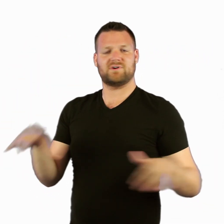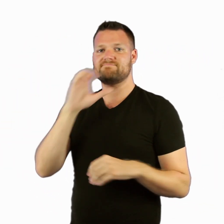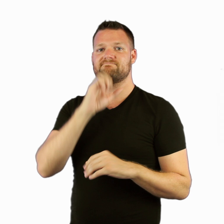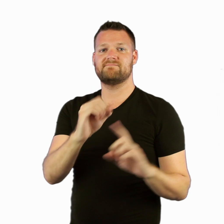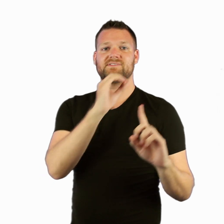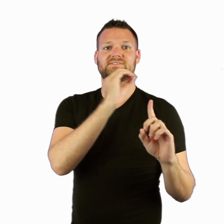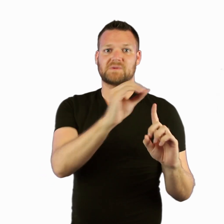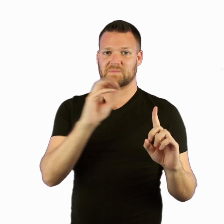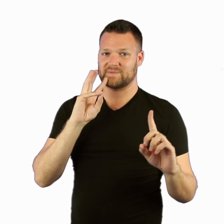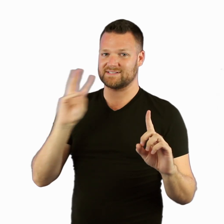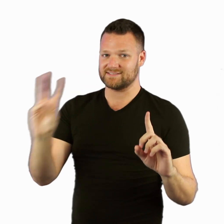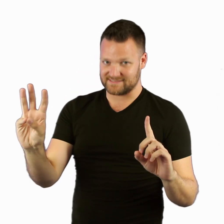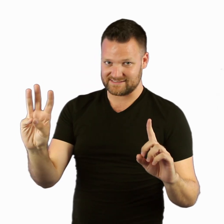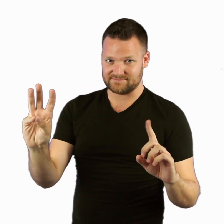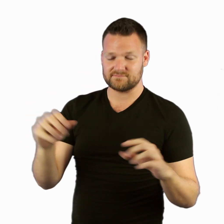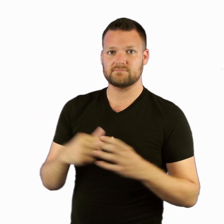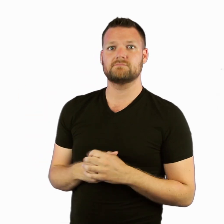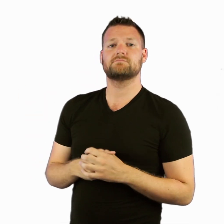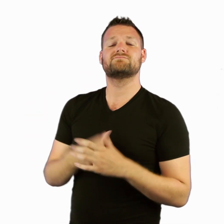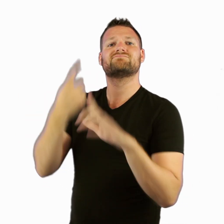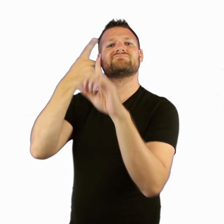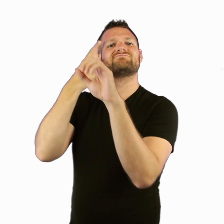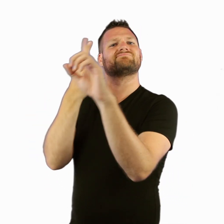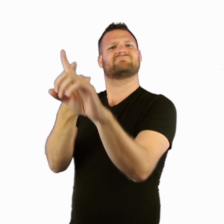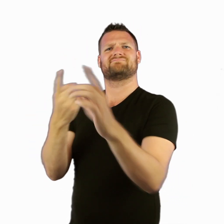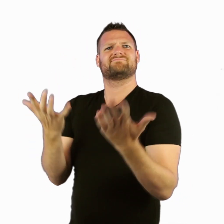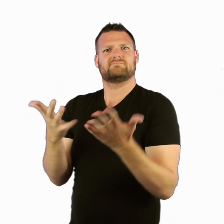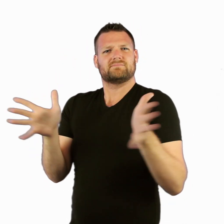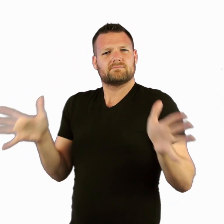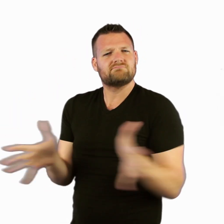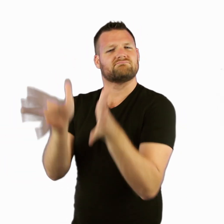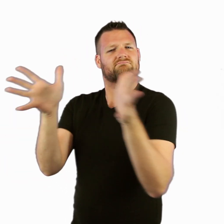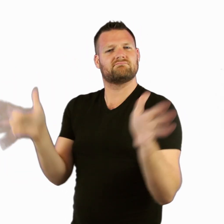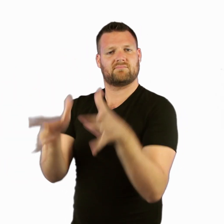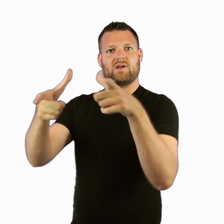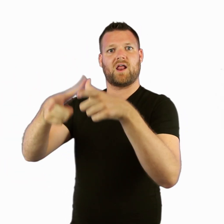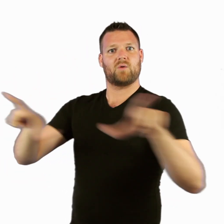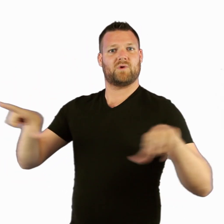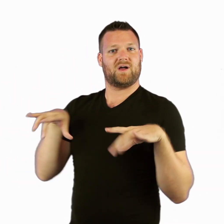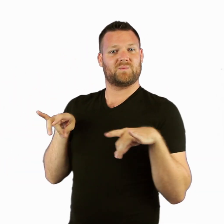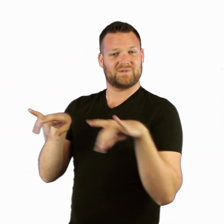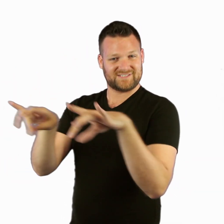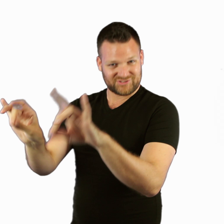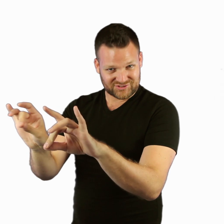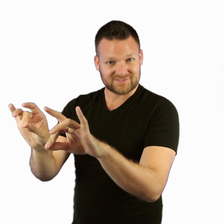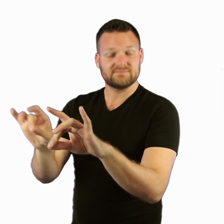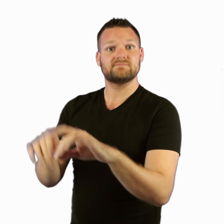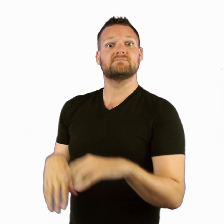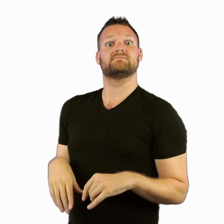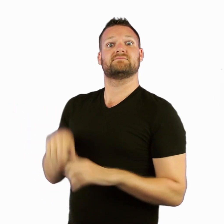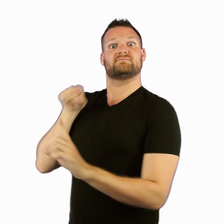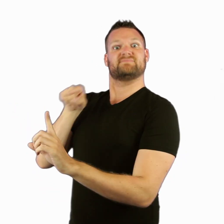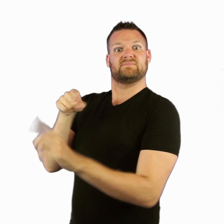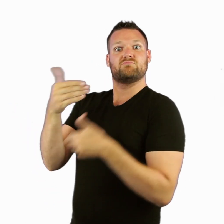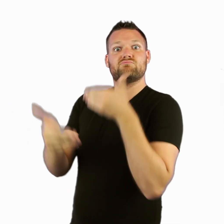geared toward children from birth to 6. The purpose of these songs is to foster language acquisition and specifically